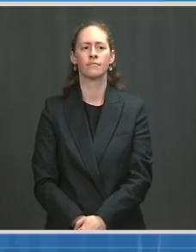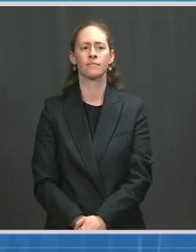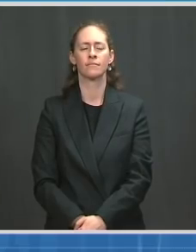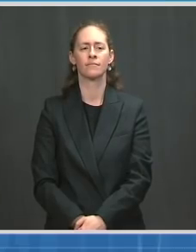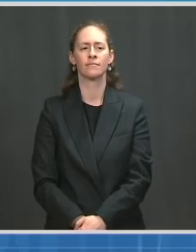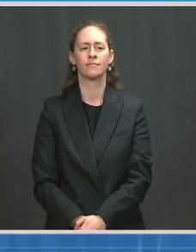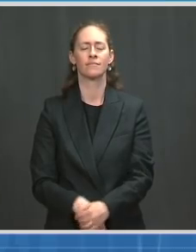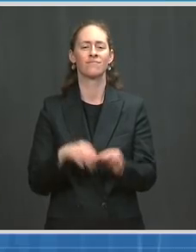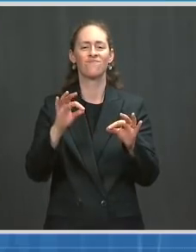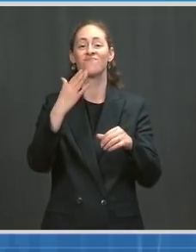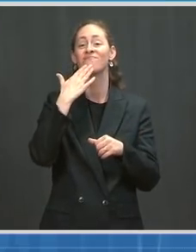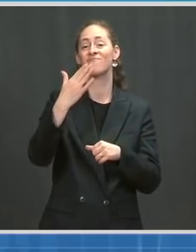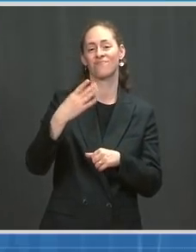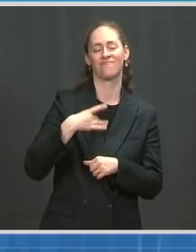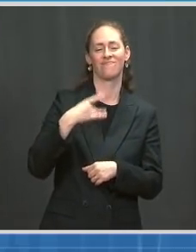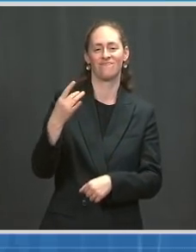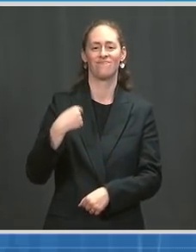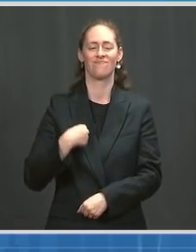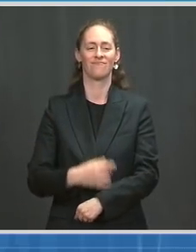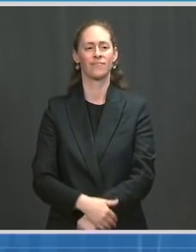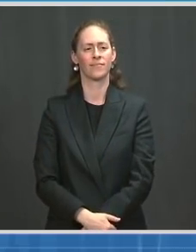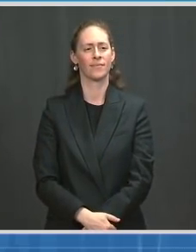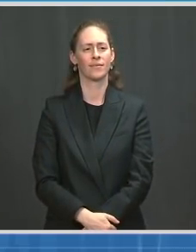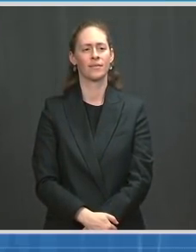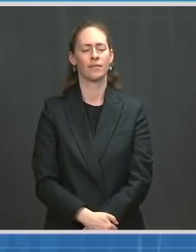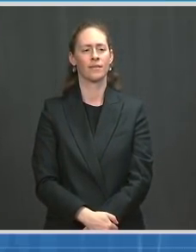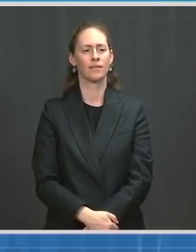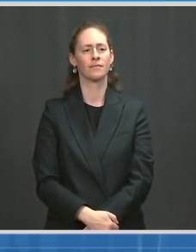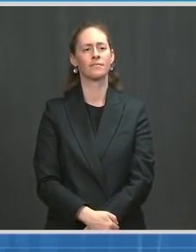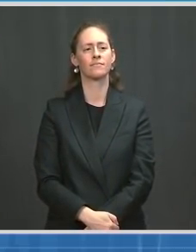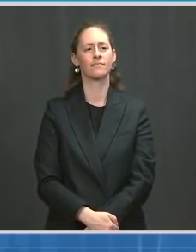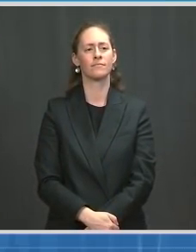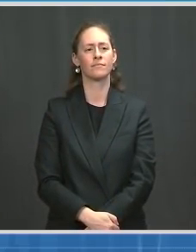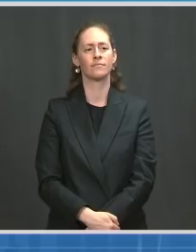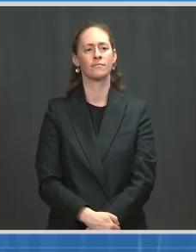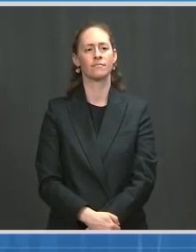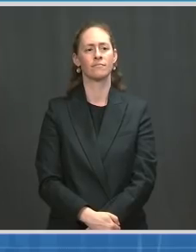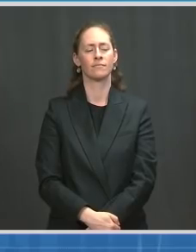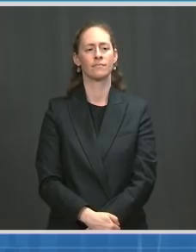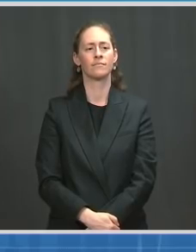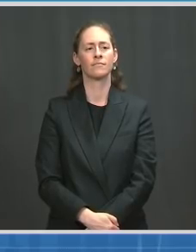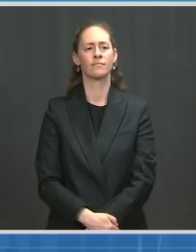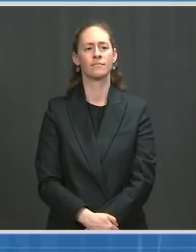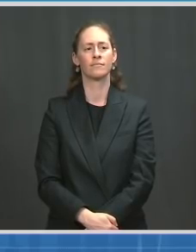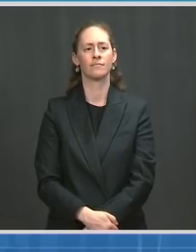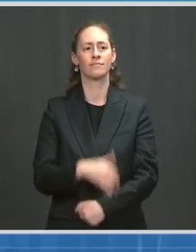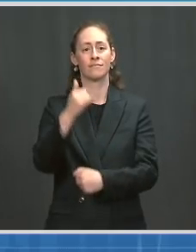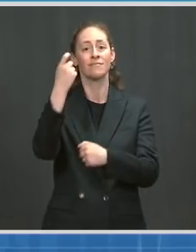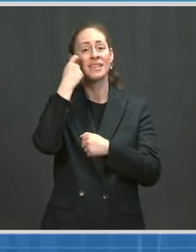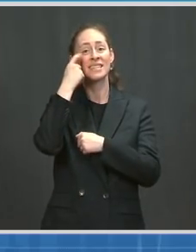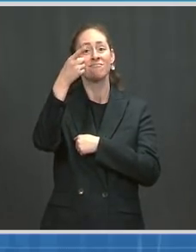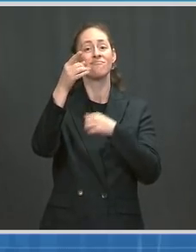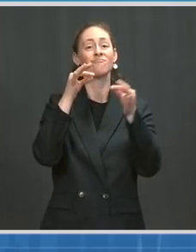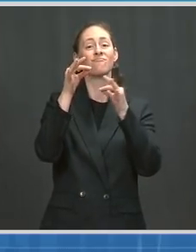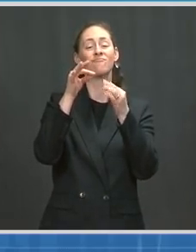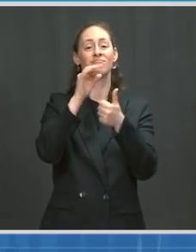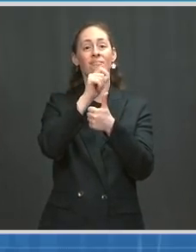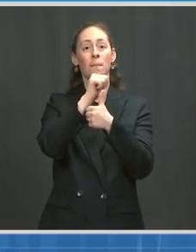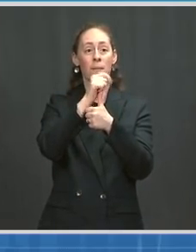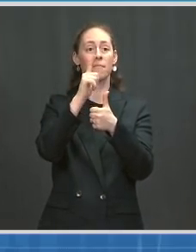All of the data that the doctors have laid out this morning is extremely encouraging, but some people saw the crowd of close to 70 -- presumably, fully vaccinated --